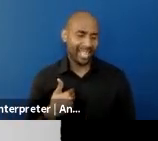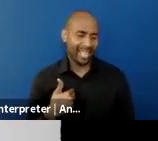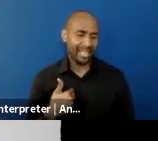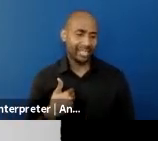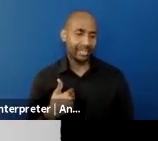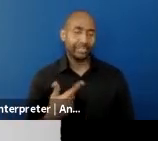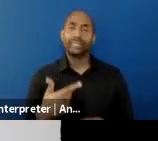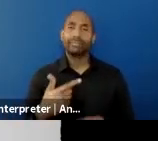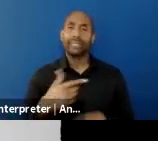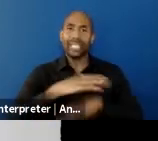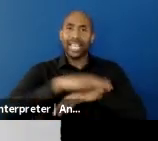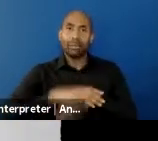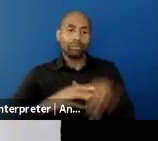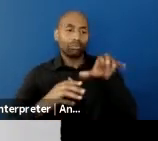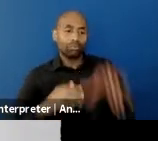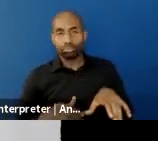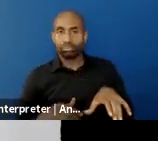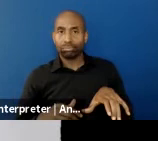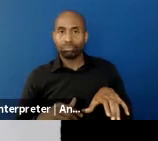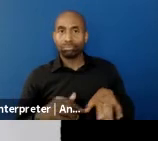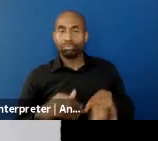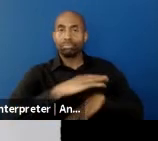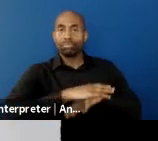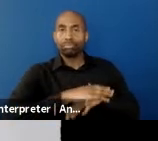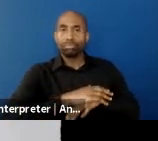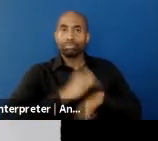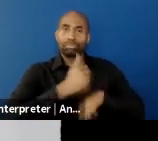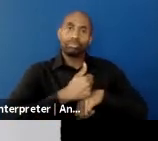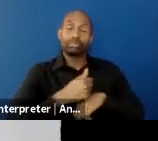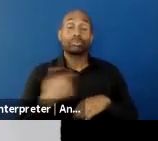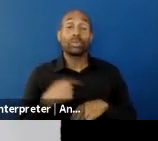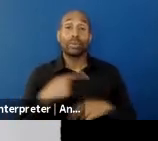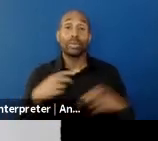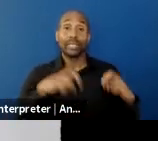And we would sit there and have breakfast.